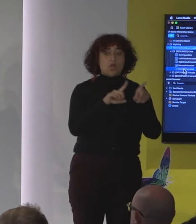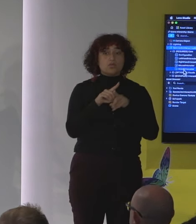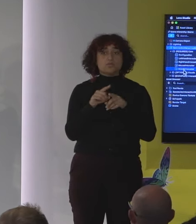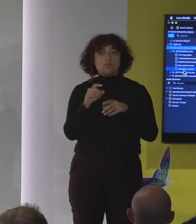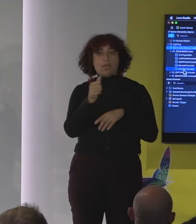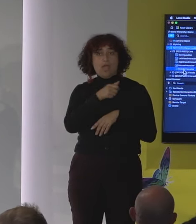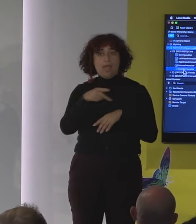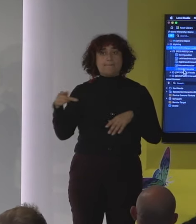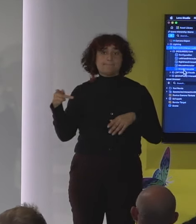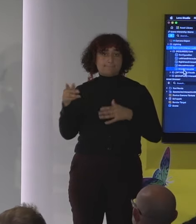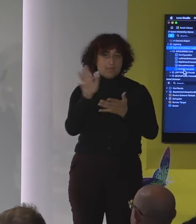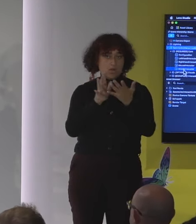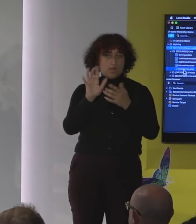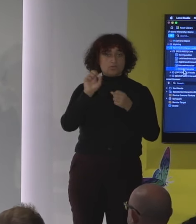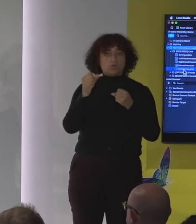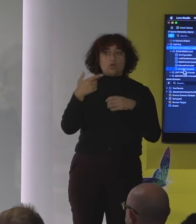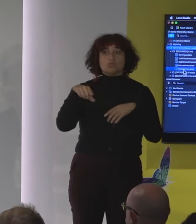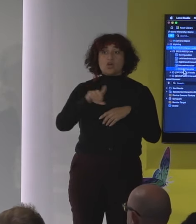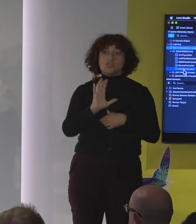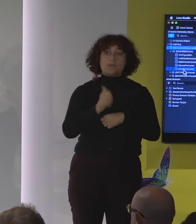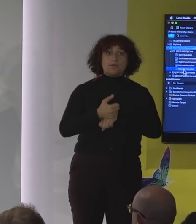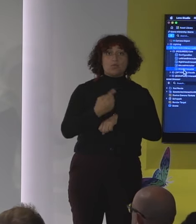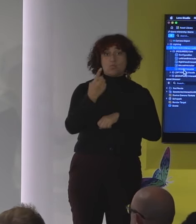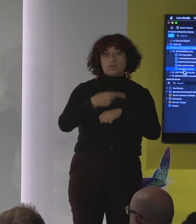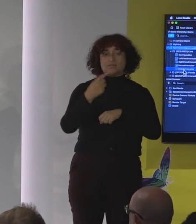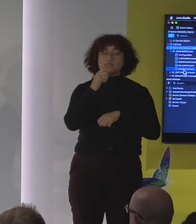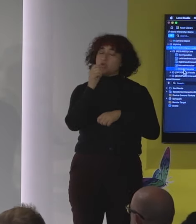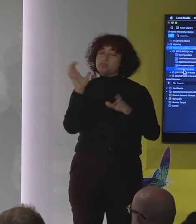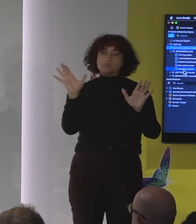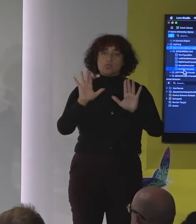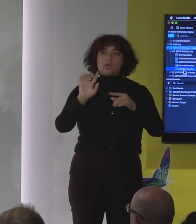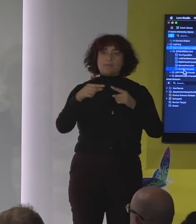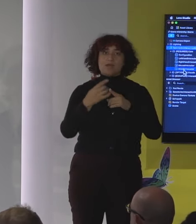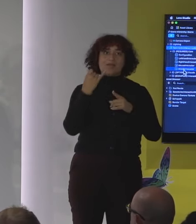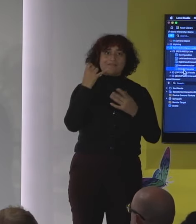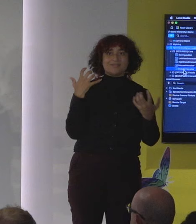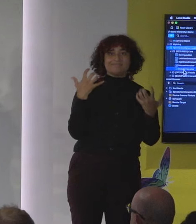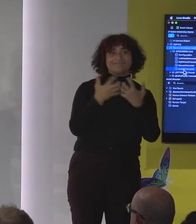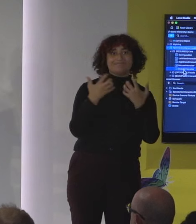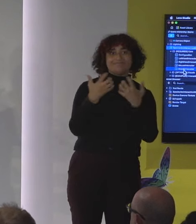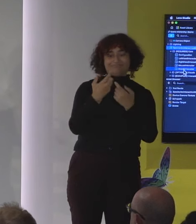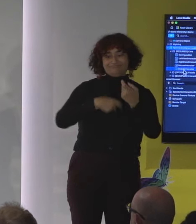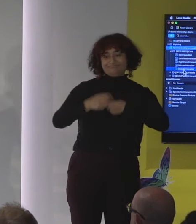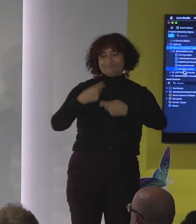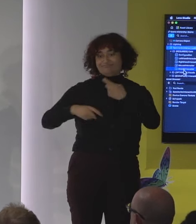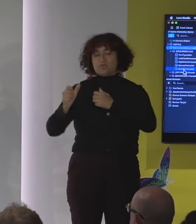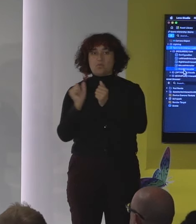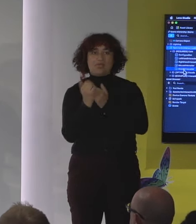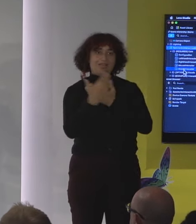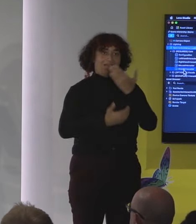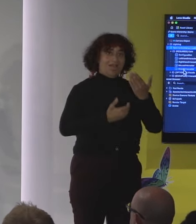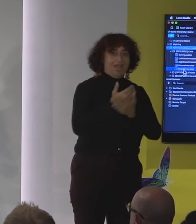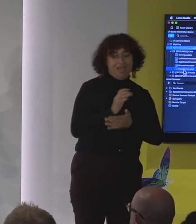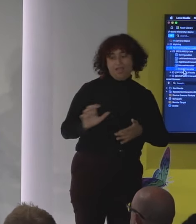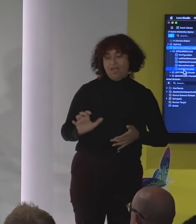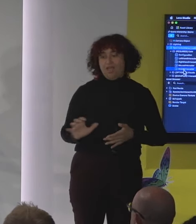So, as long as you're building once, you don't have to worry about if they've swapped between hand tracking or if they enabled the motion controller